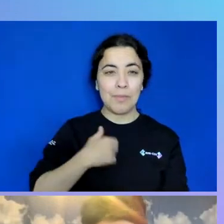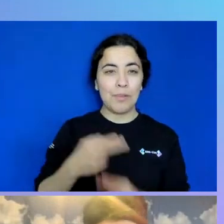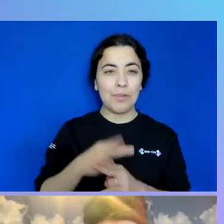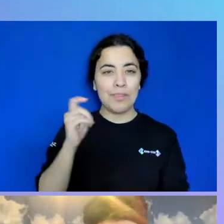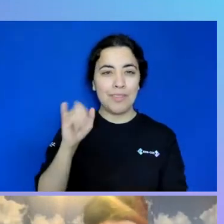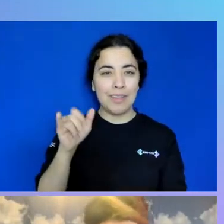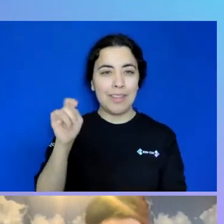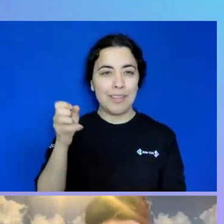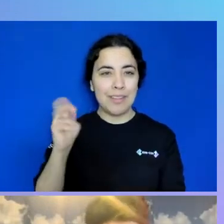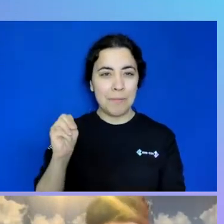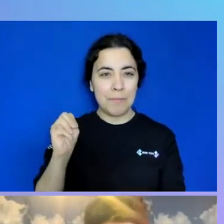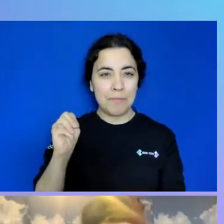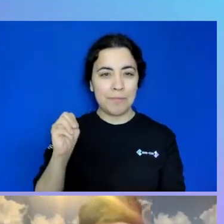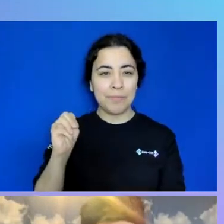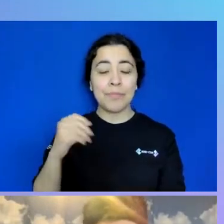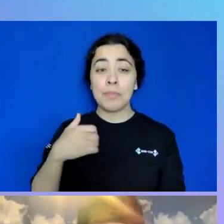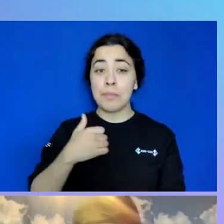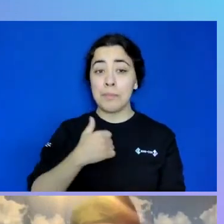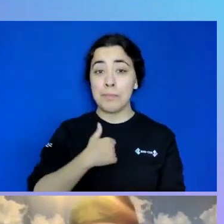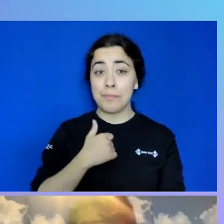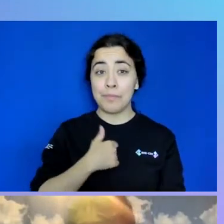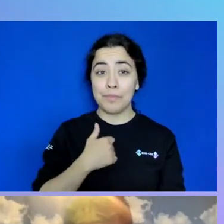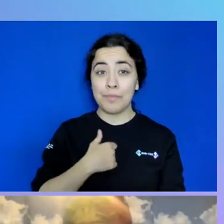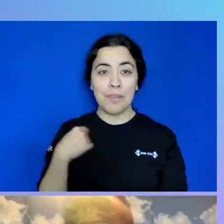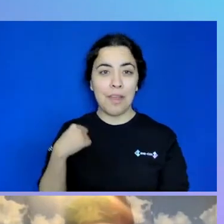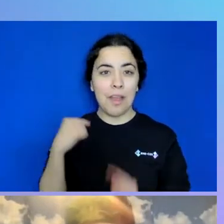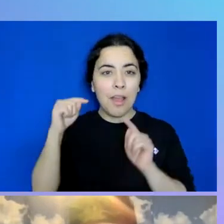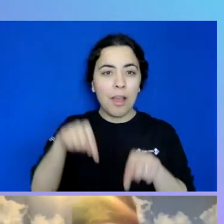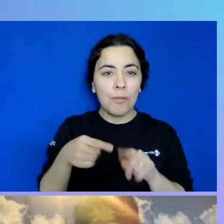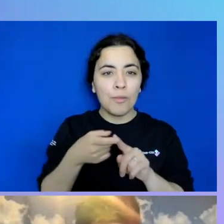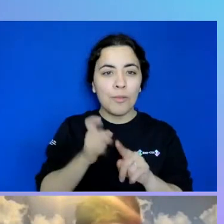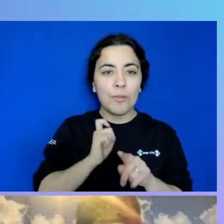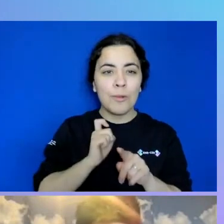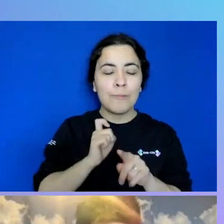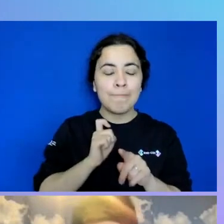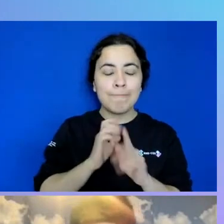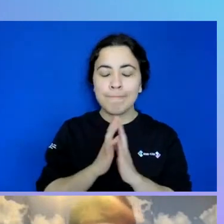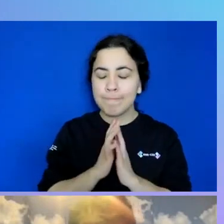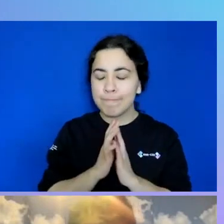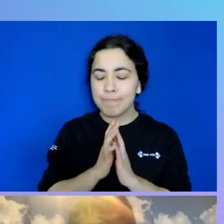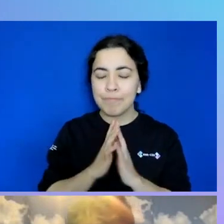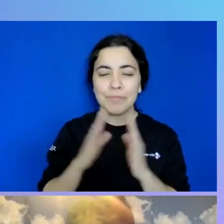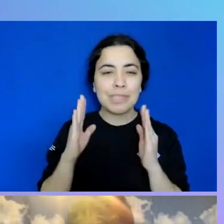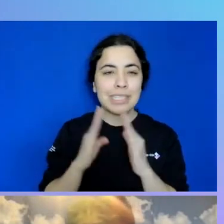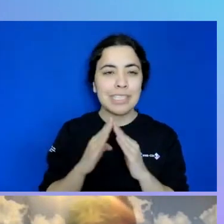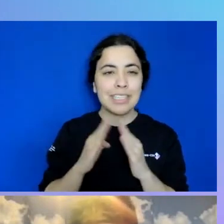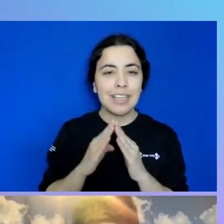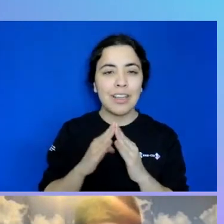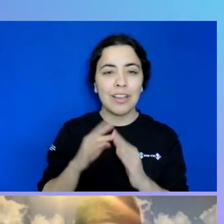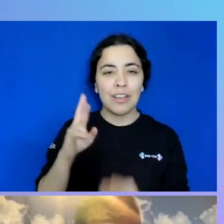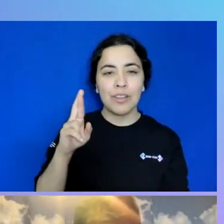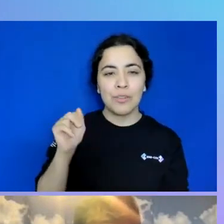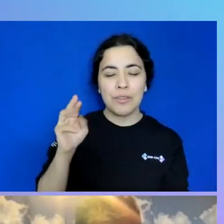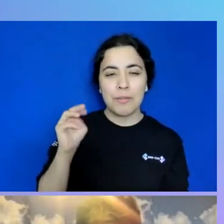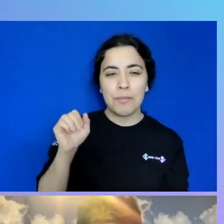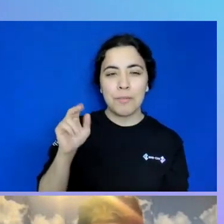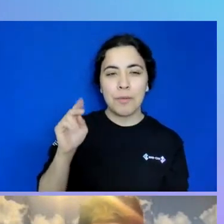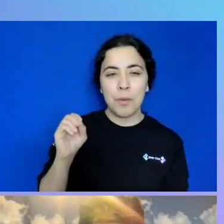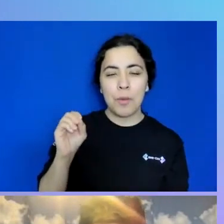I am coming to you today from, uh, the town of Ramapo, uh, New